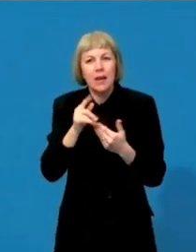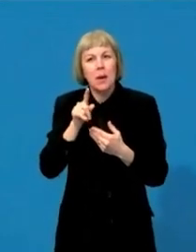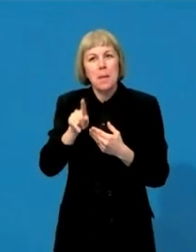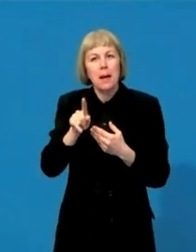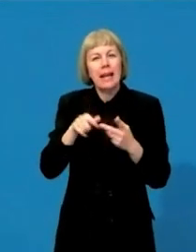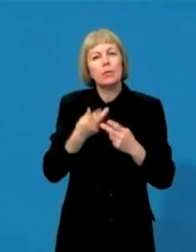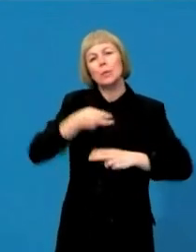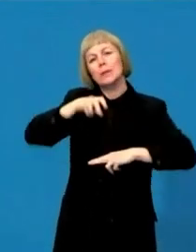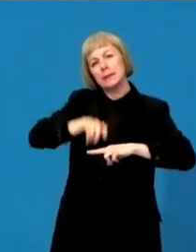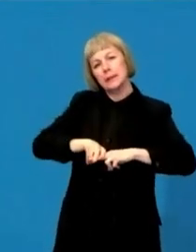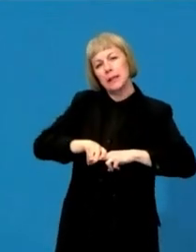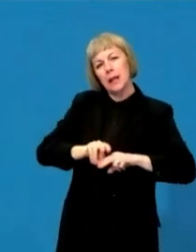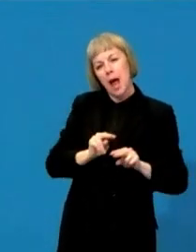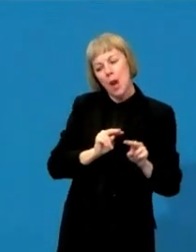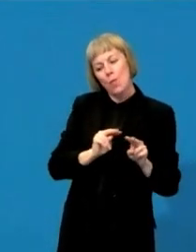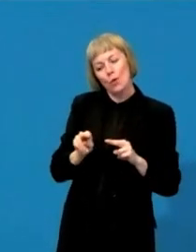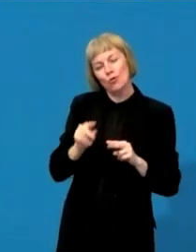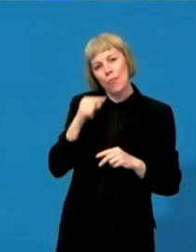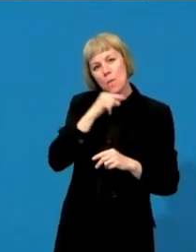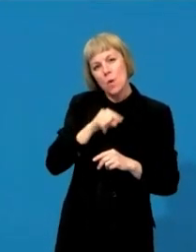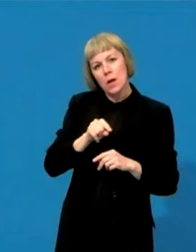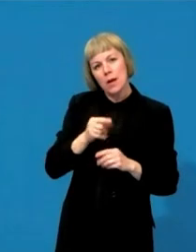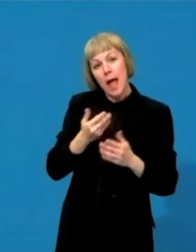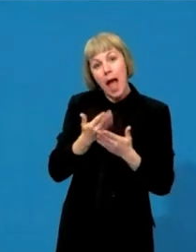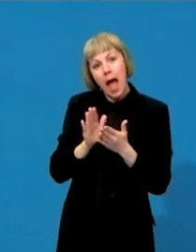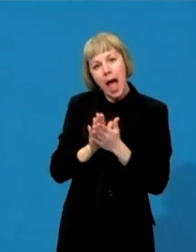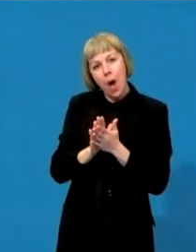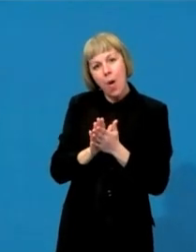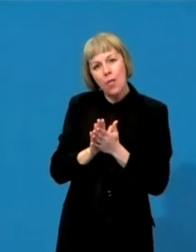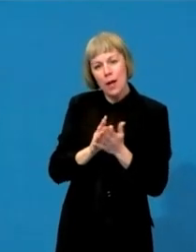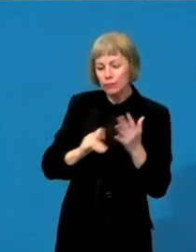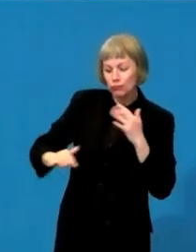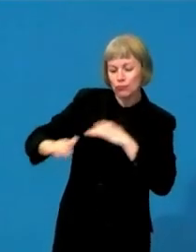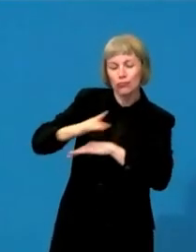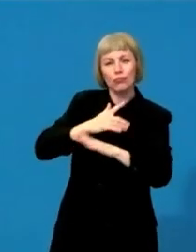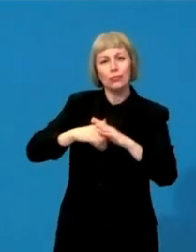and you pay attention to how they respond to the changes, you know, the seasonal changes